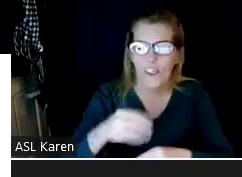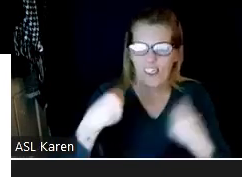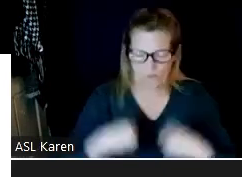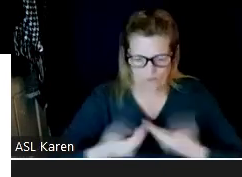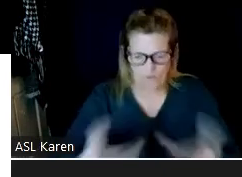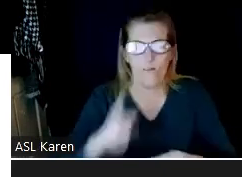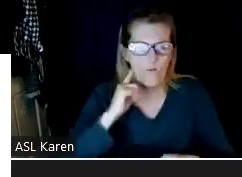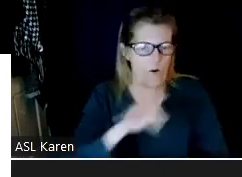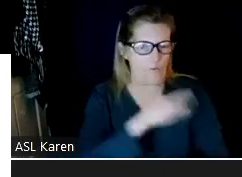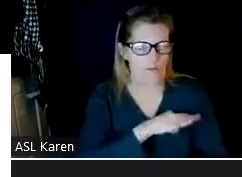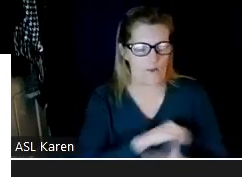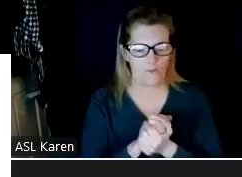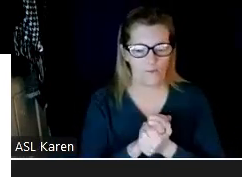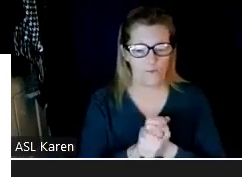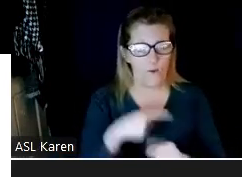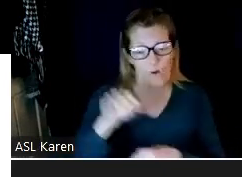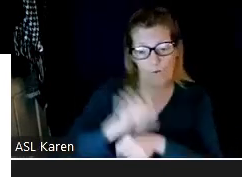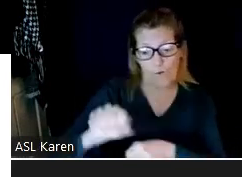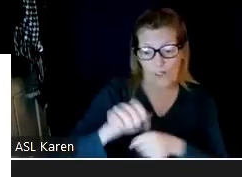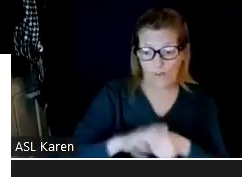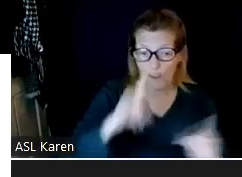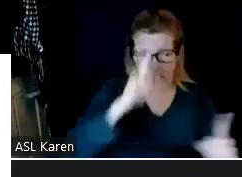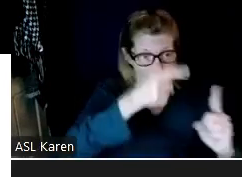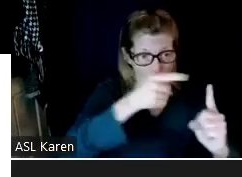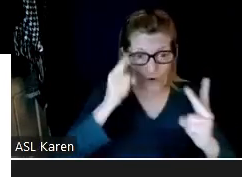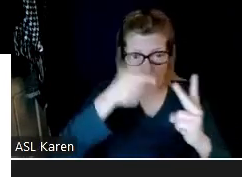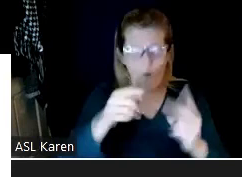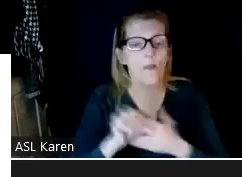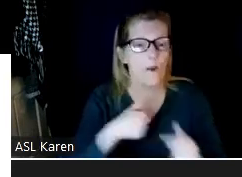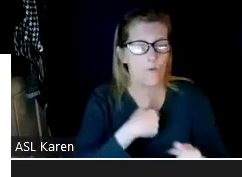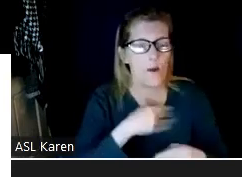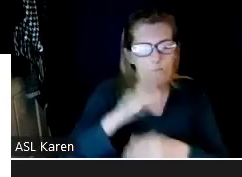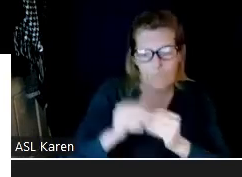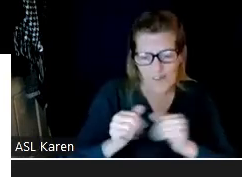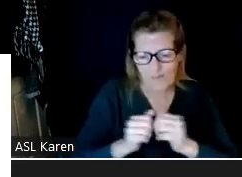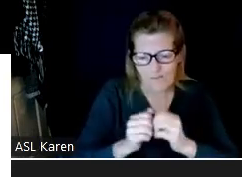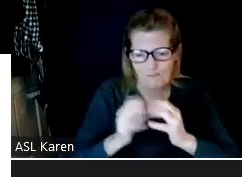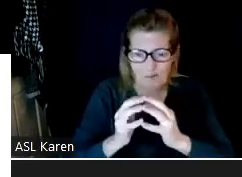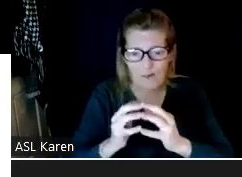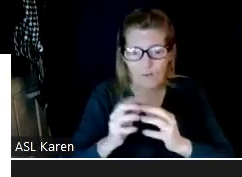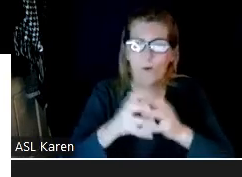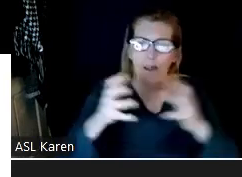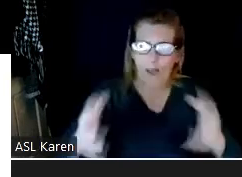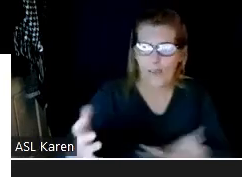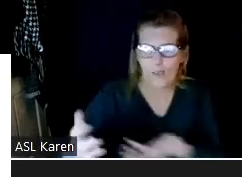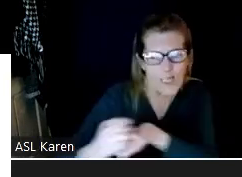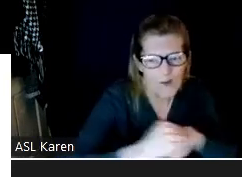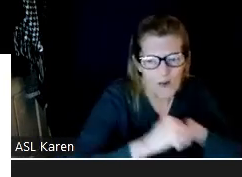15:20:15 And as we work towards these goals we're trying to ensure that we build, again the program with lots of collaboration and engagement.